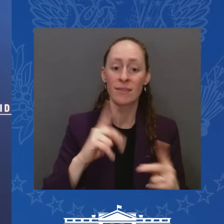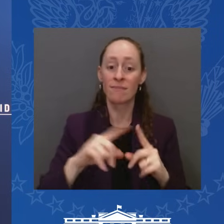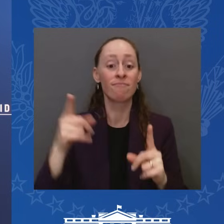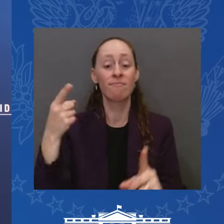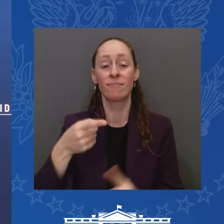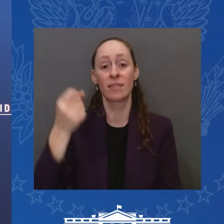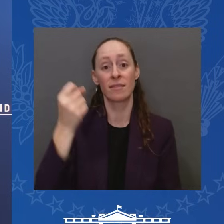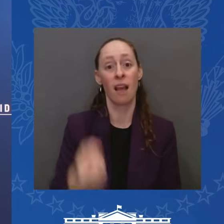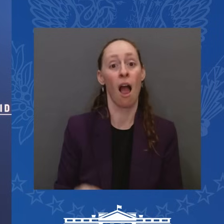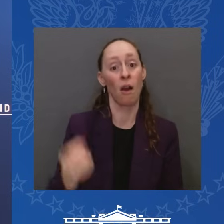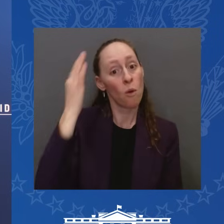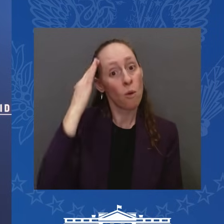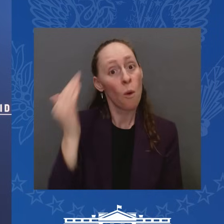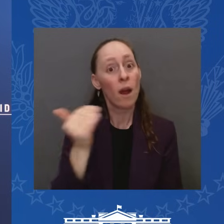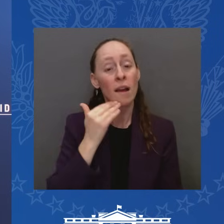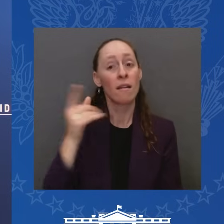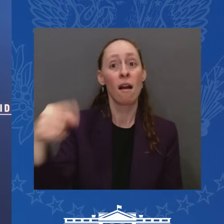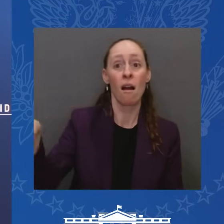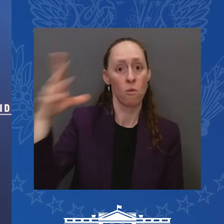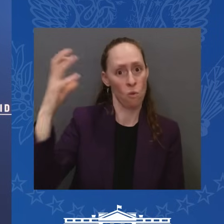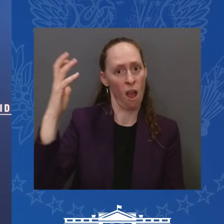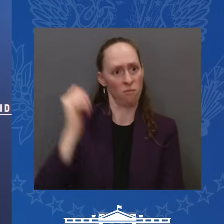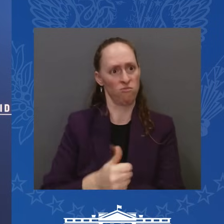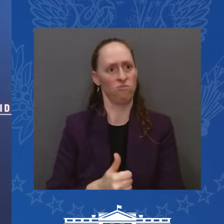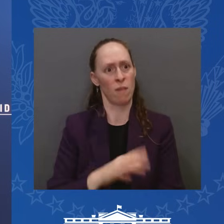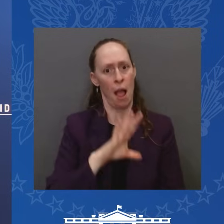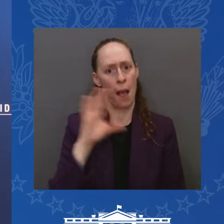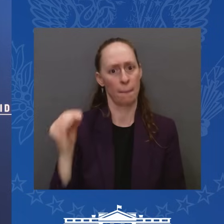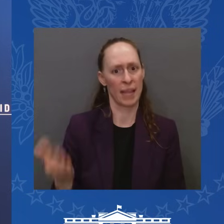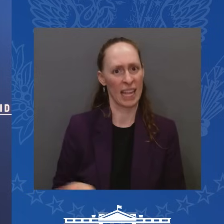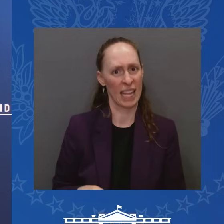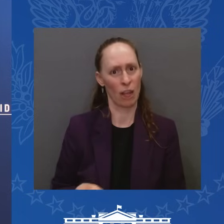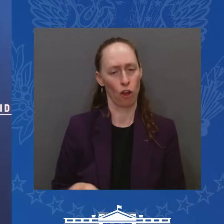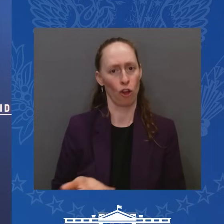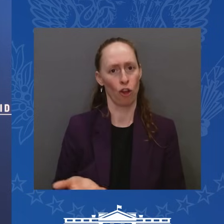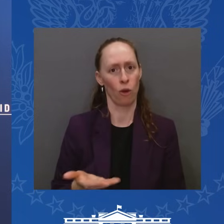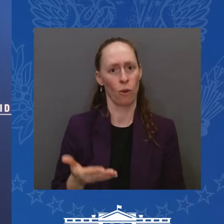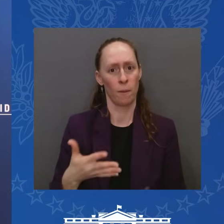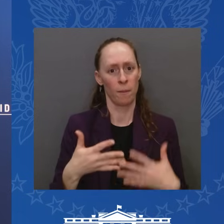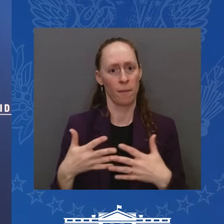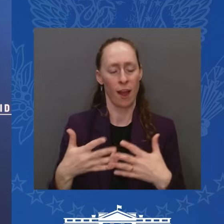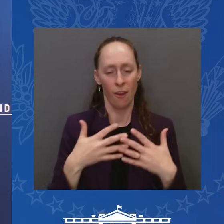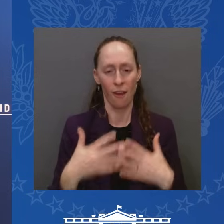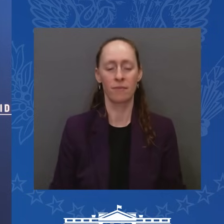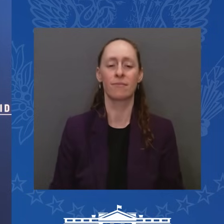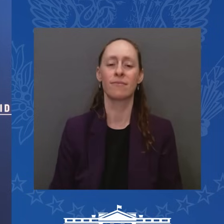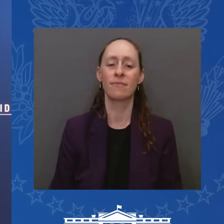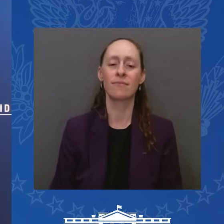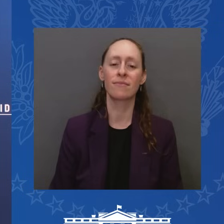Second, the bill created what we call "tech hubs" as part of the bill. A tech hub is going --